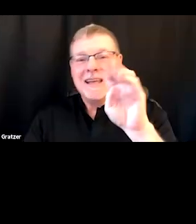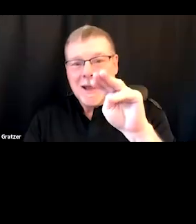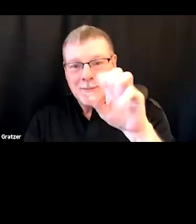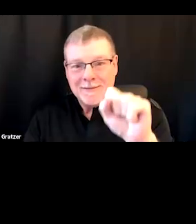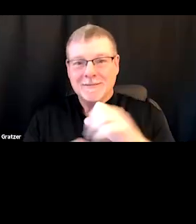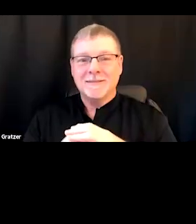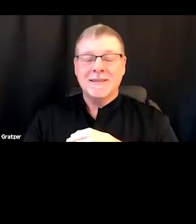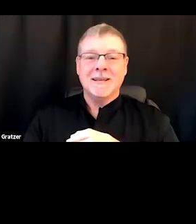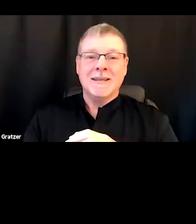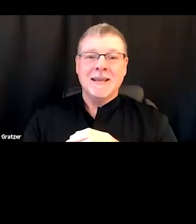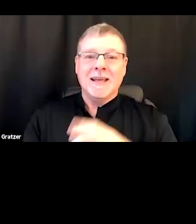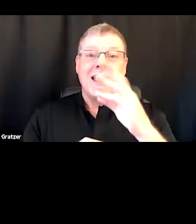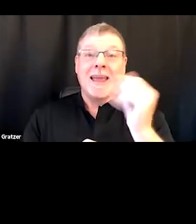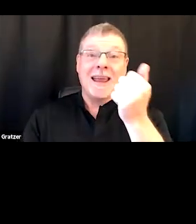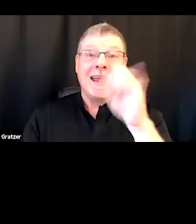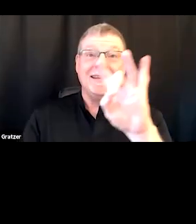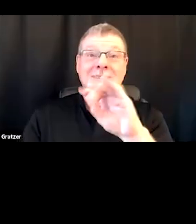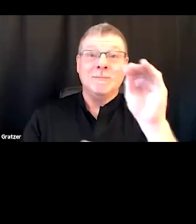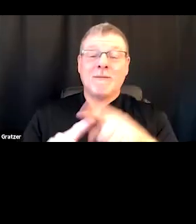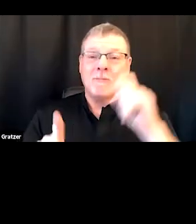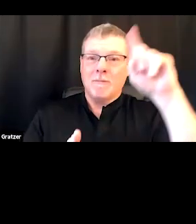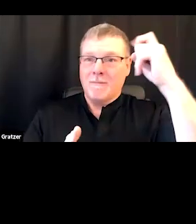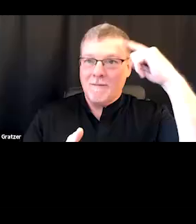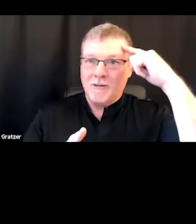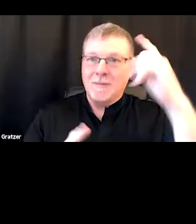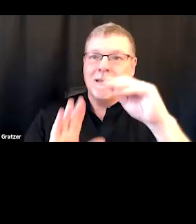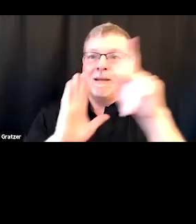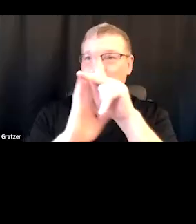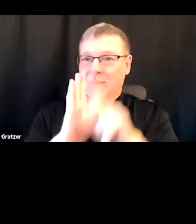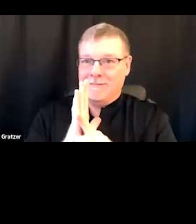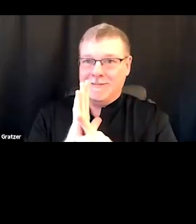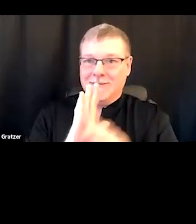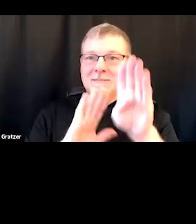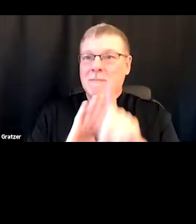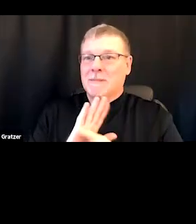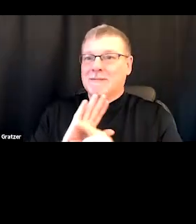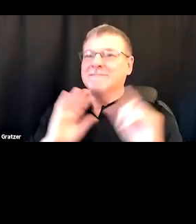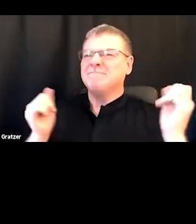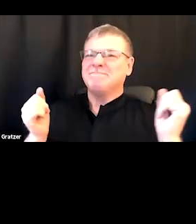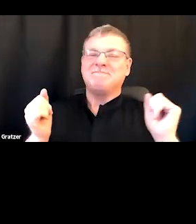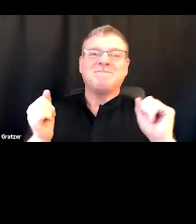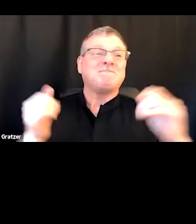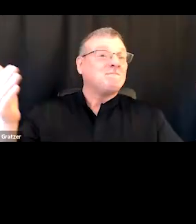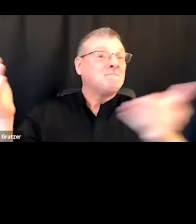and 18% of you joining from government and policy. So welcome, everyone.